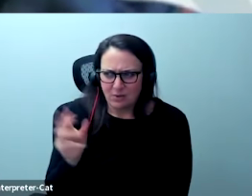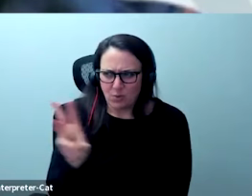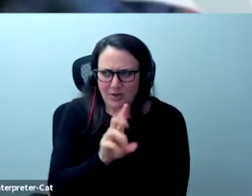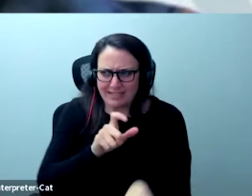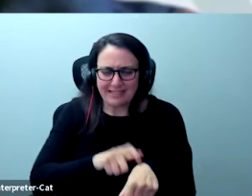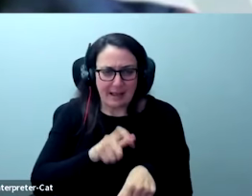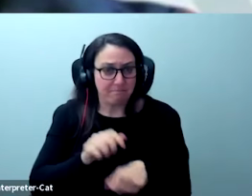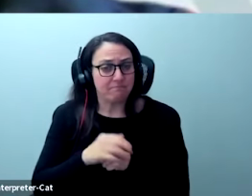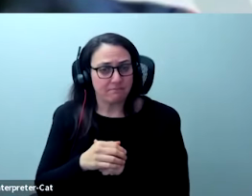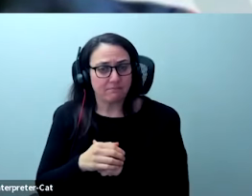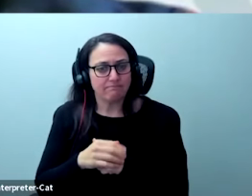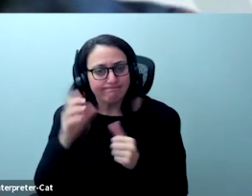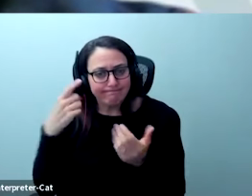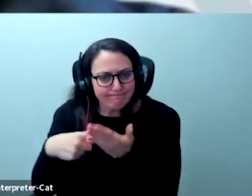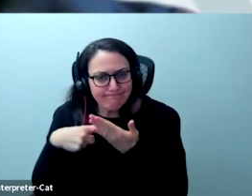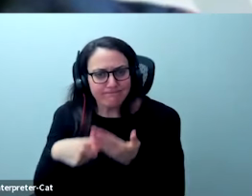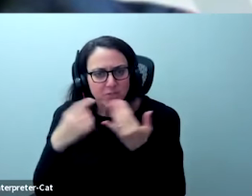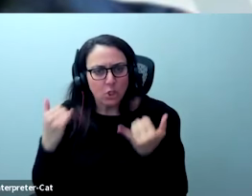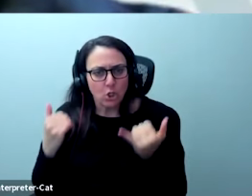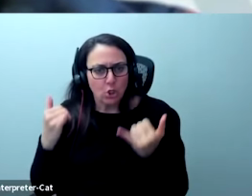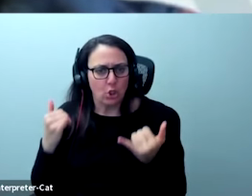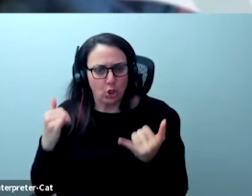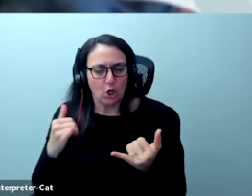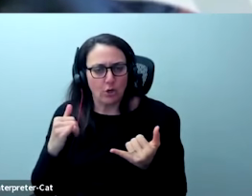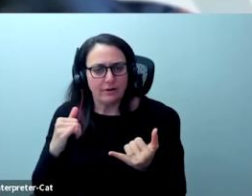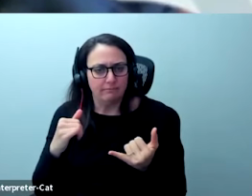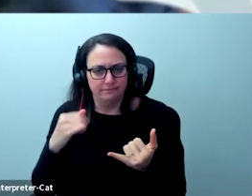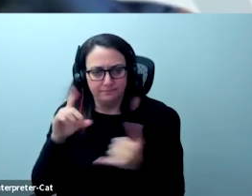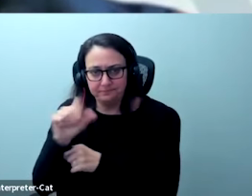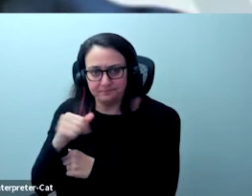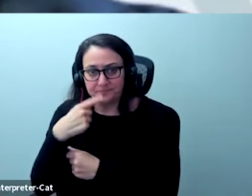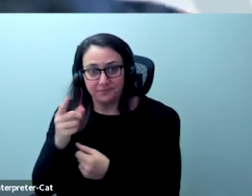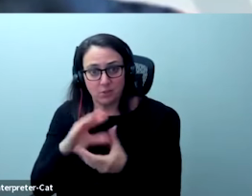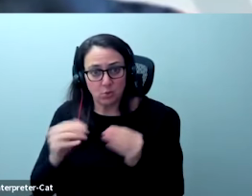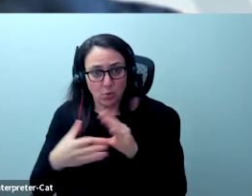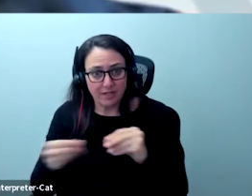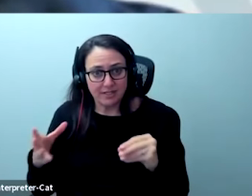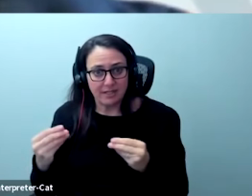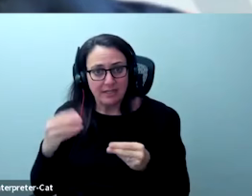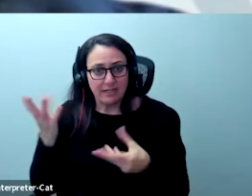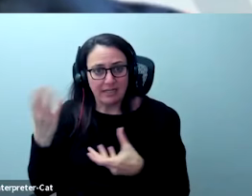The session will explore the current state of disability storytelling, the importance of inter-community collaboration